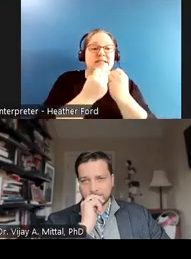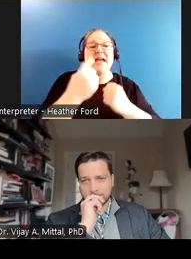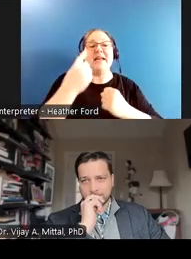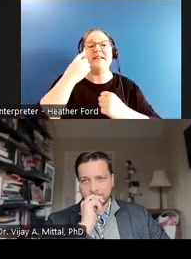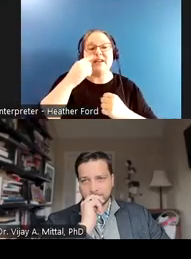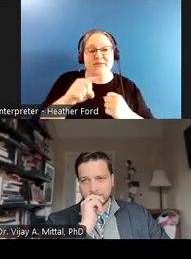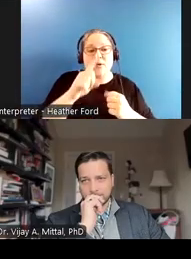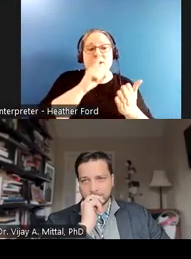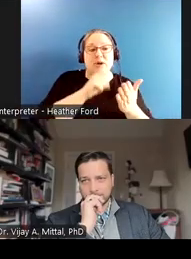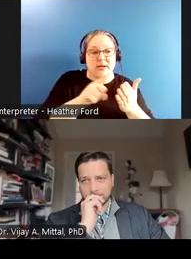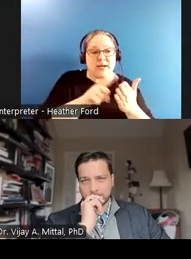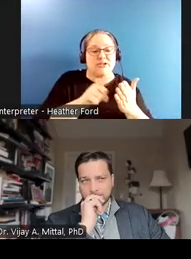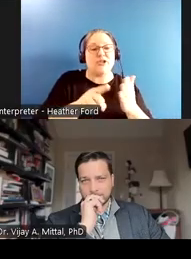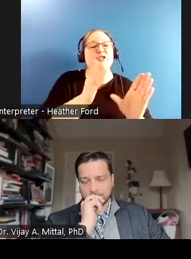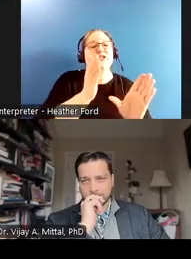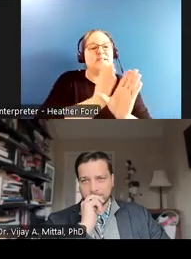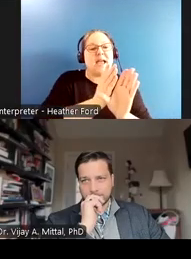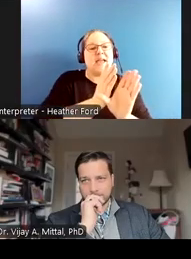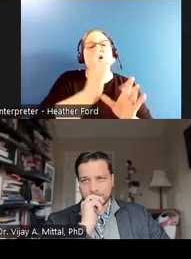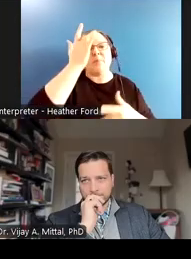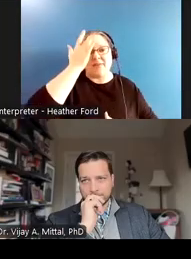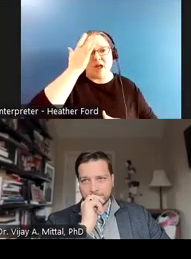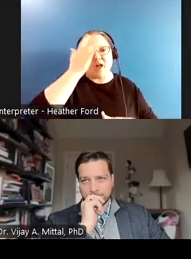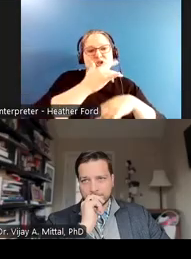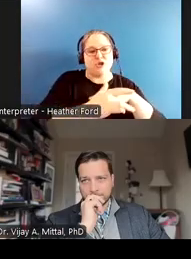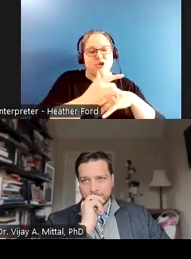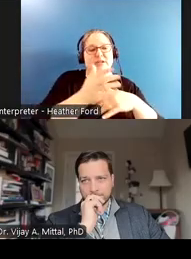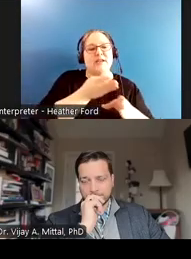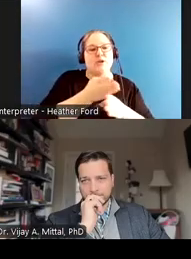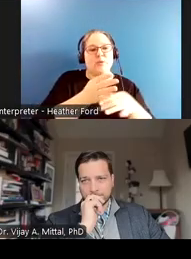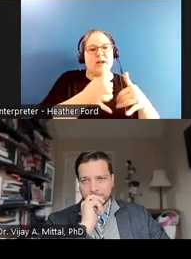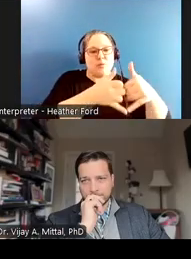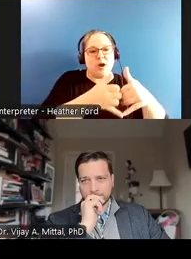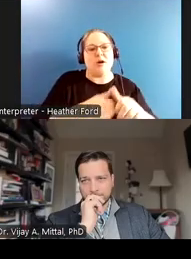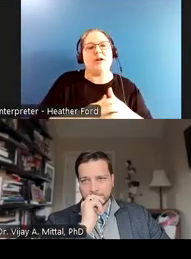Early Career Award, the Federation for Brain and Behavioral Sciences Early Career Award,